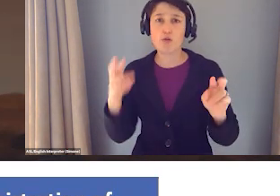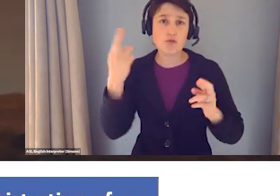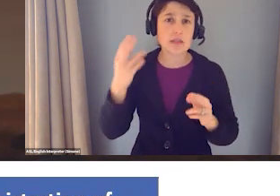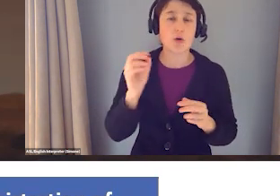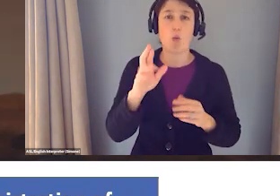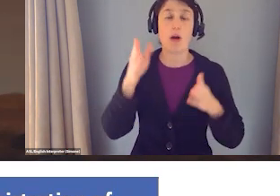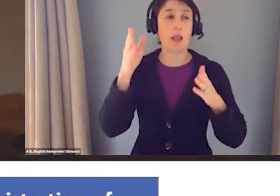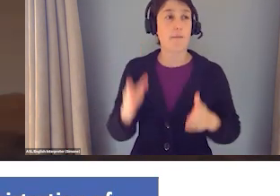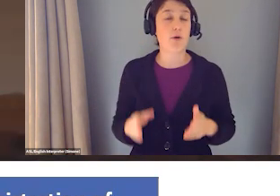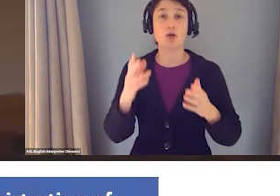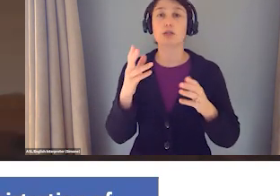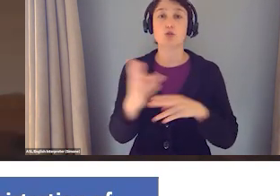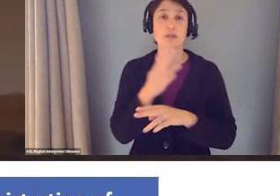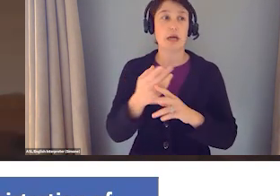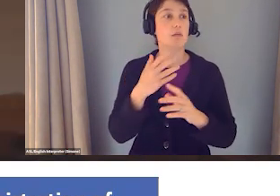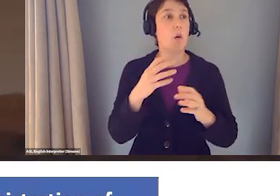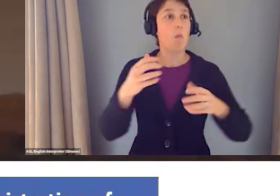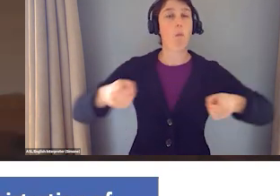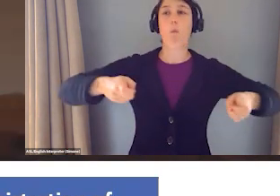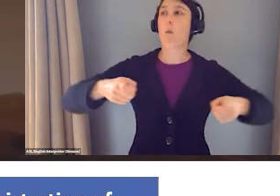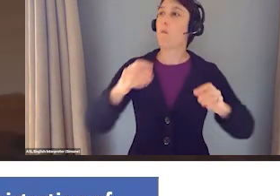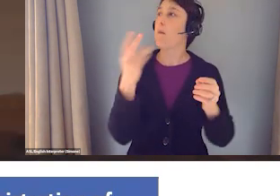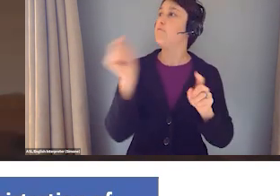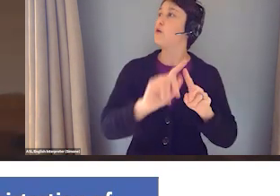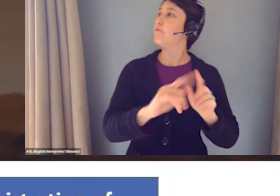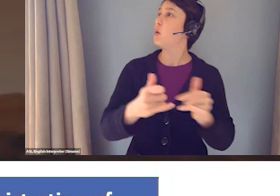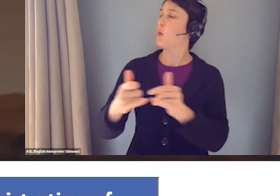please make sure that you're documenting why it's split and how it's split,